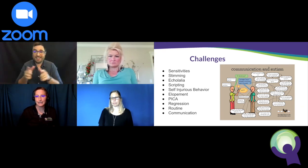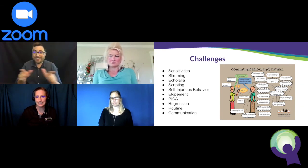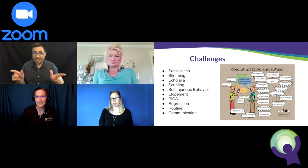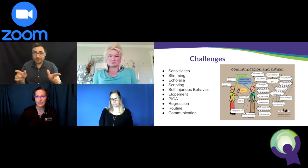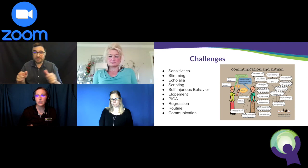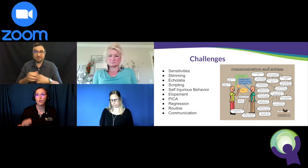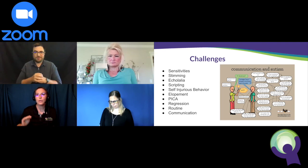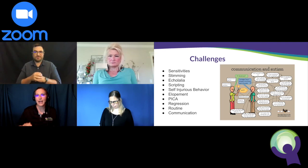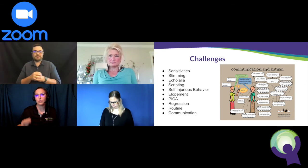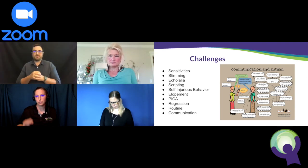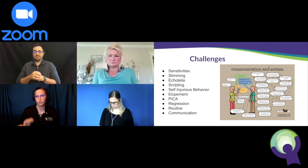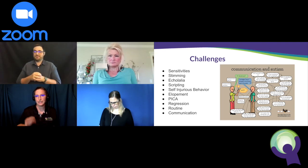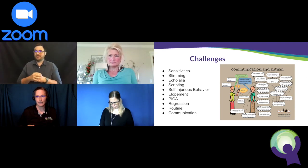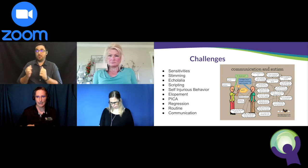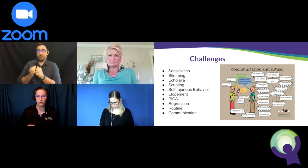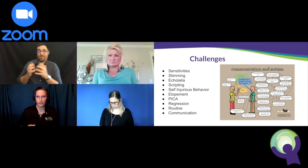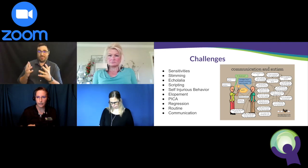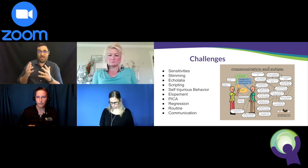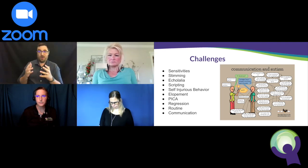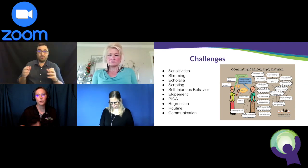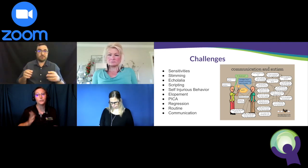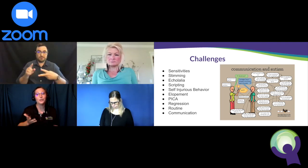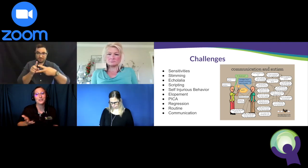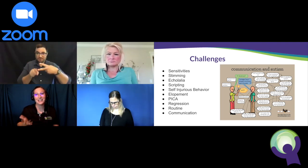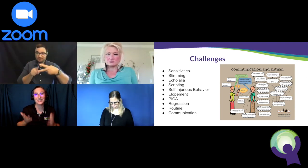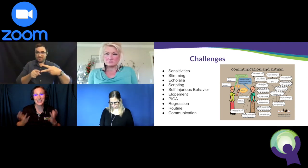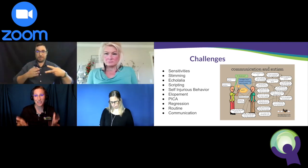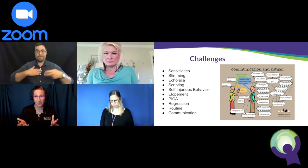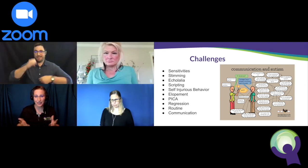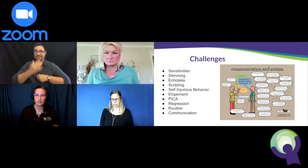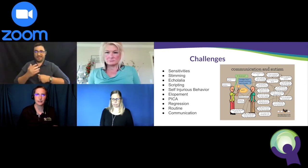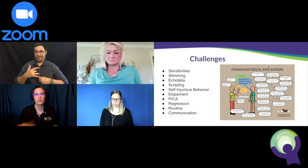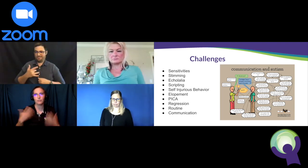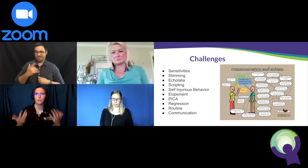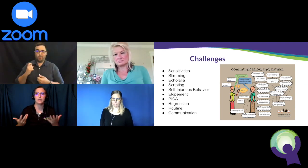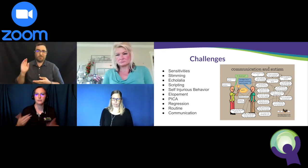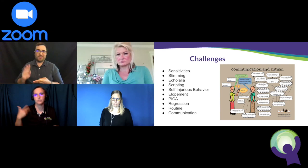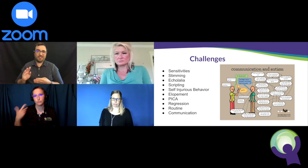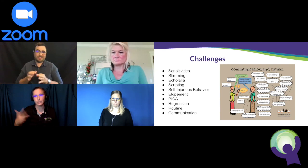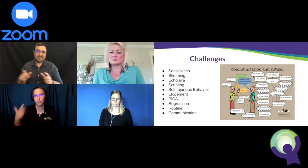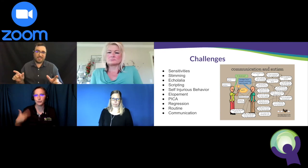did without scripting and echolalia. So those are actually good things, except for when they're doing it over and over